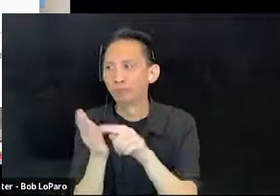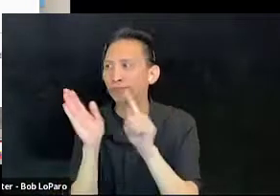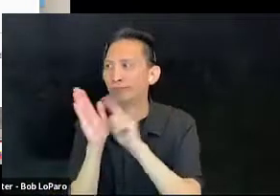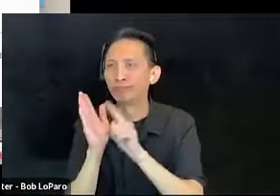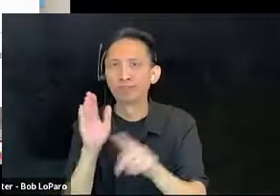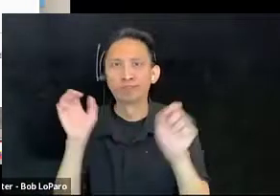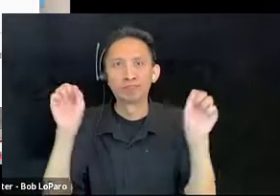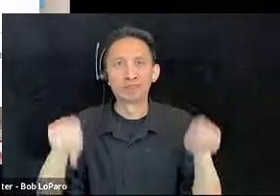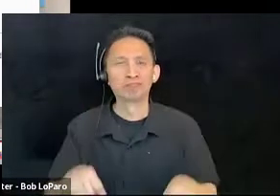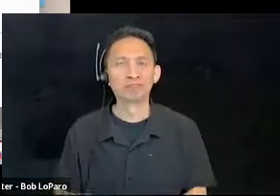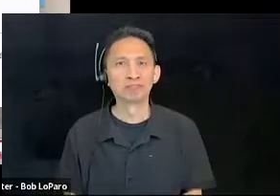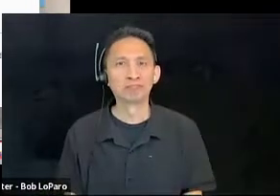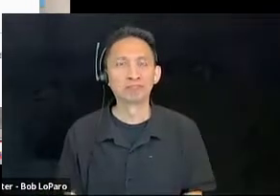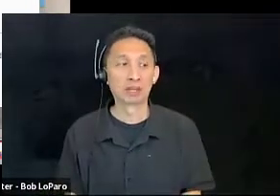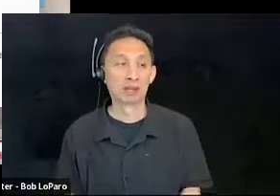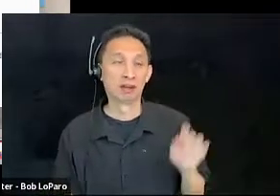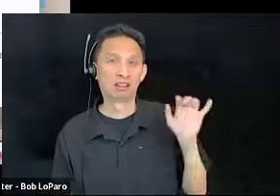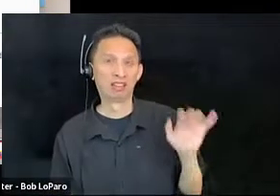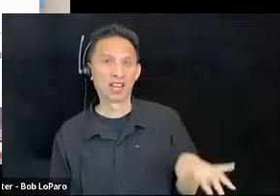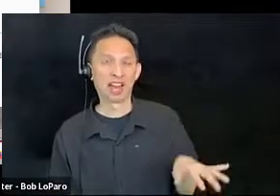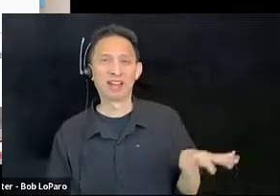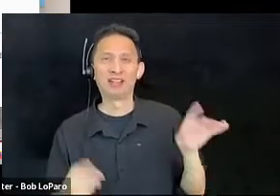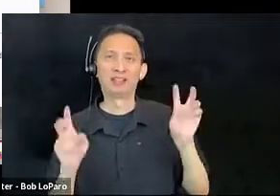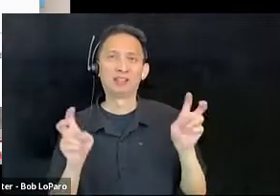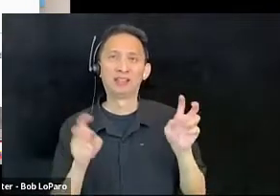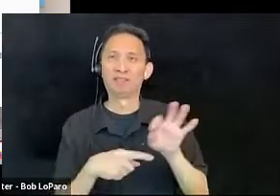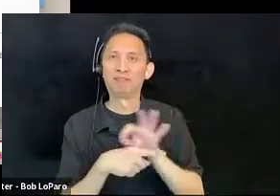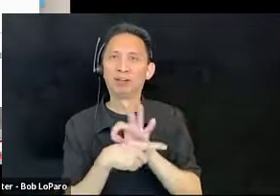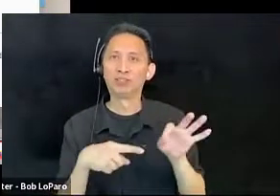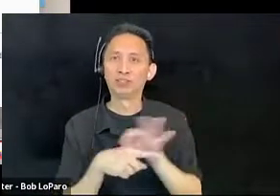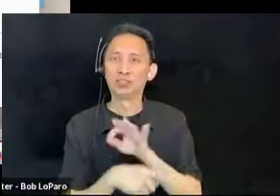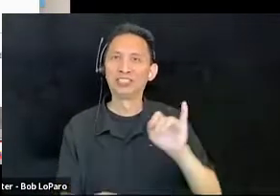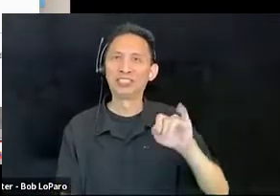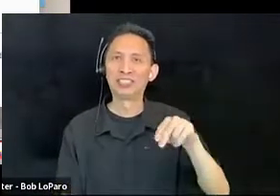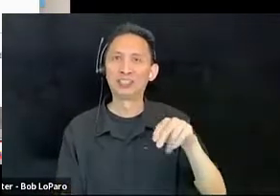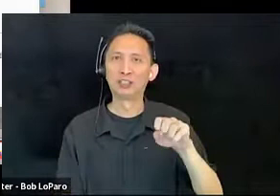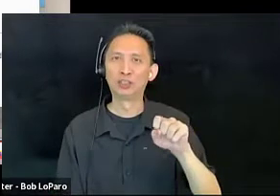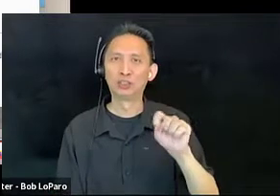to just help people clarify the very significant confusion